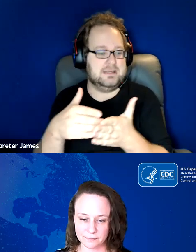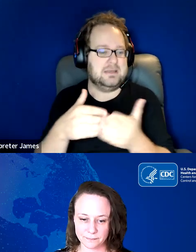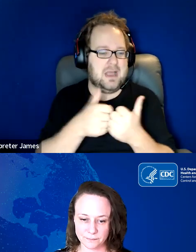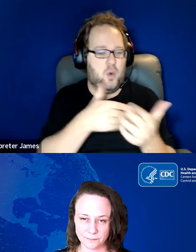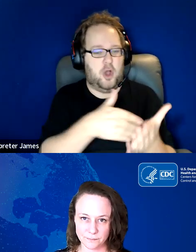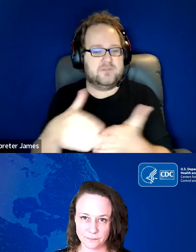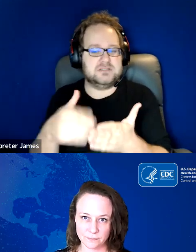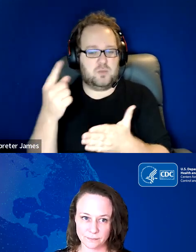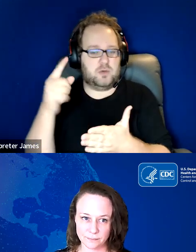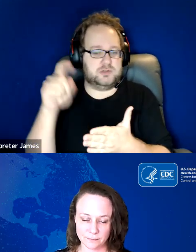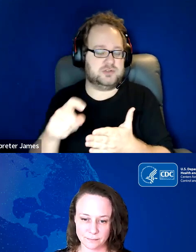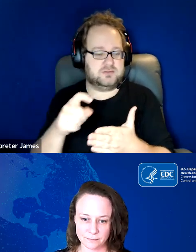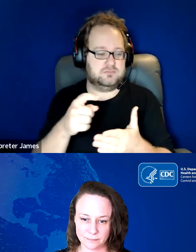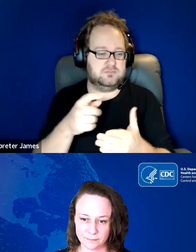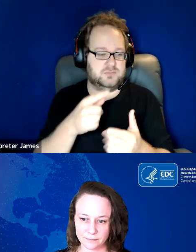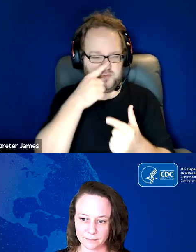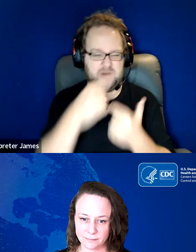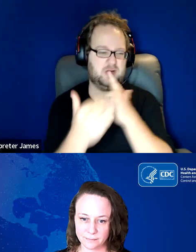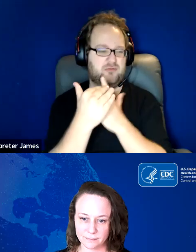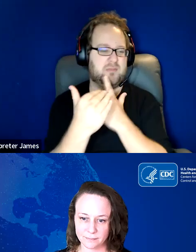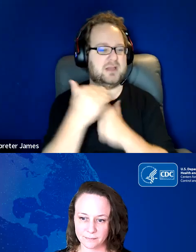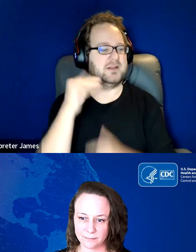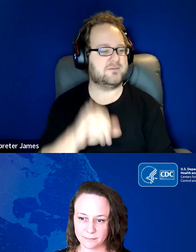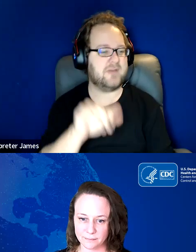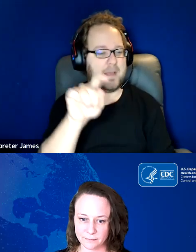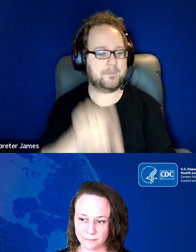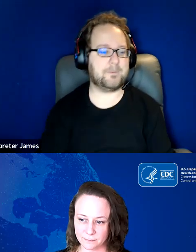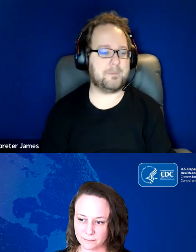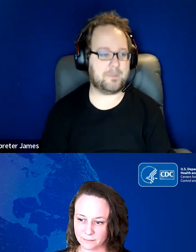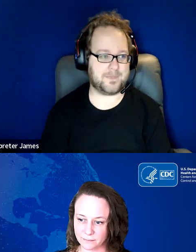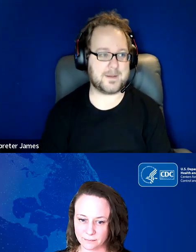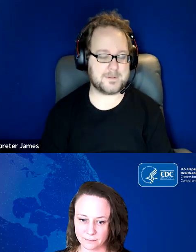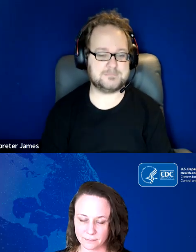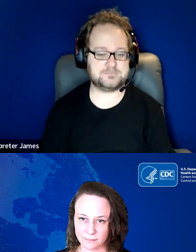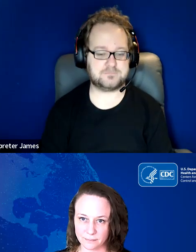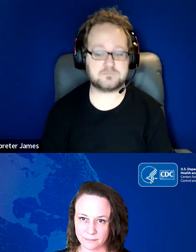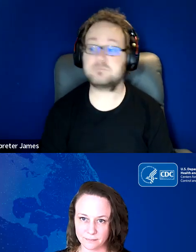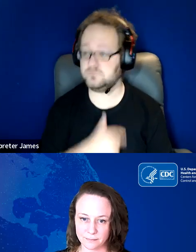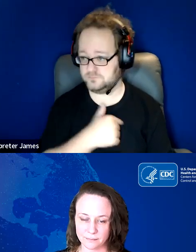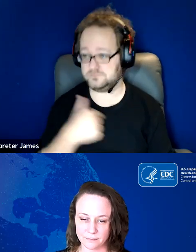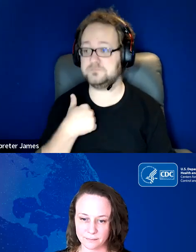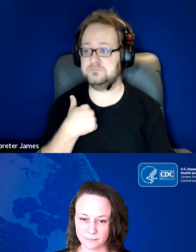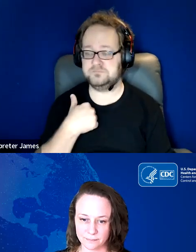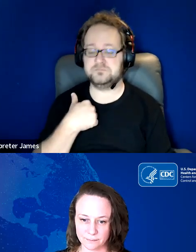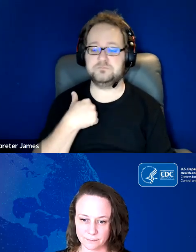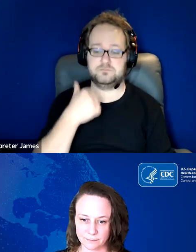should get a vaccine. Can you remind us of that? » Dr. Cohn: At this time we' re recommending that everyone